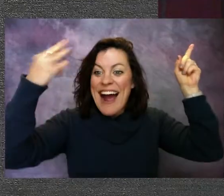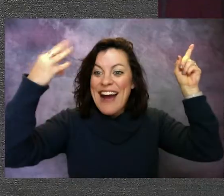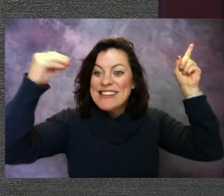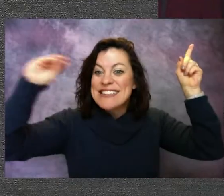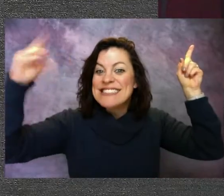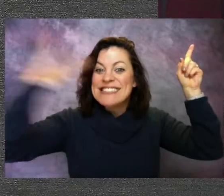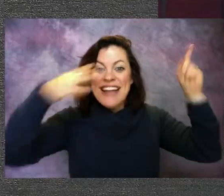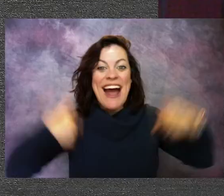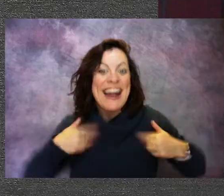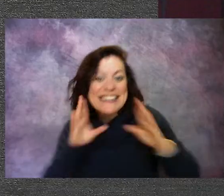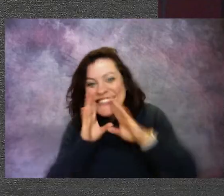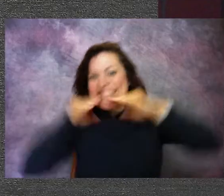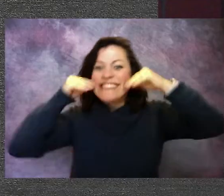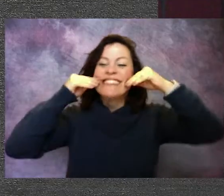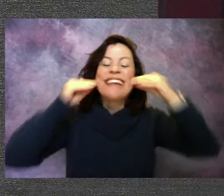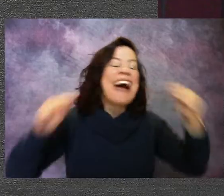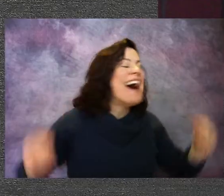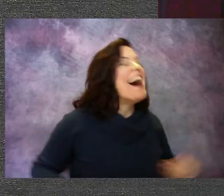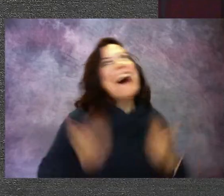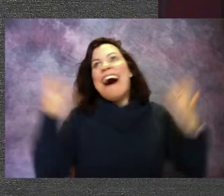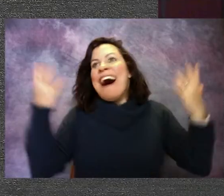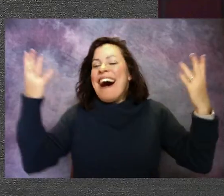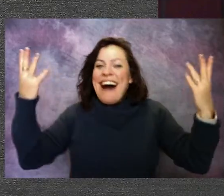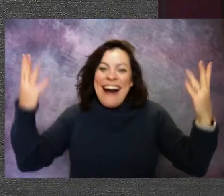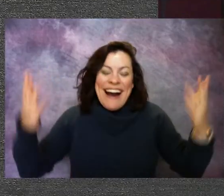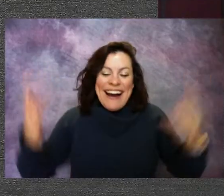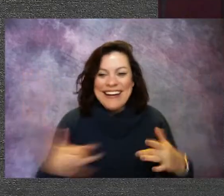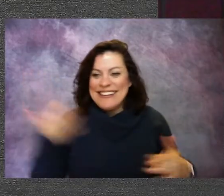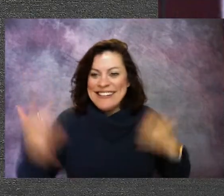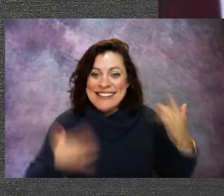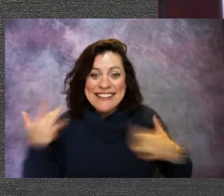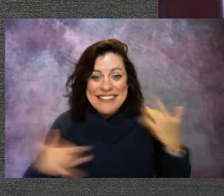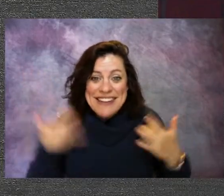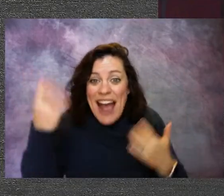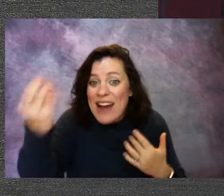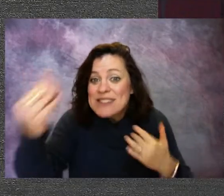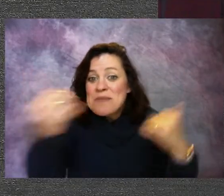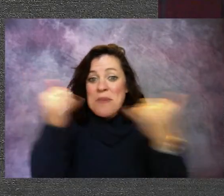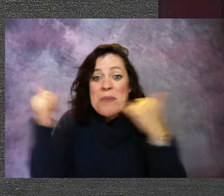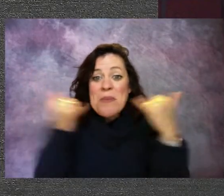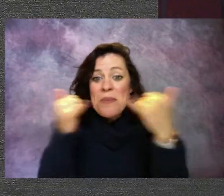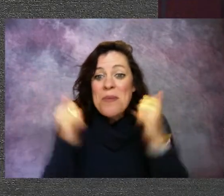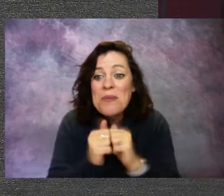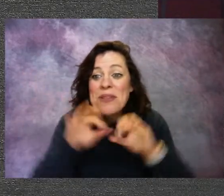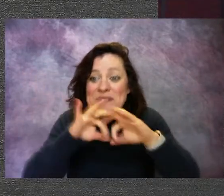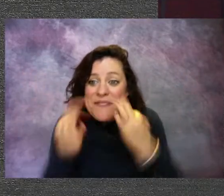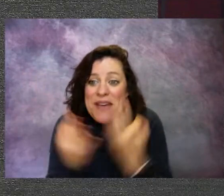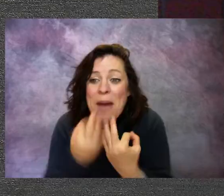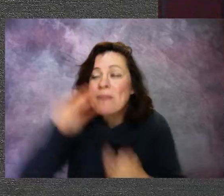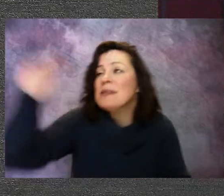I get to go outside and do fun things with my family. So, sunny is another type of weather.